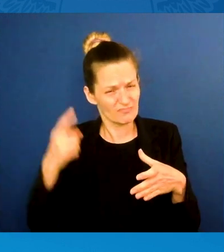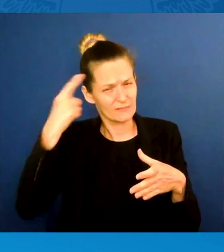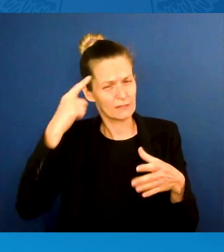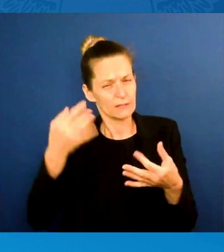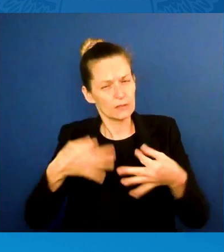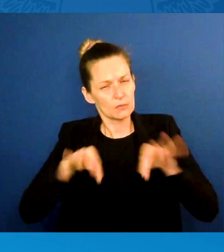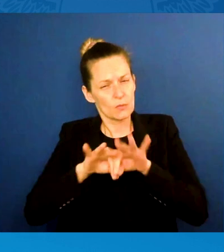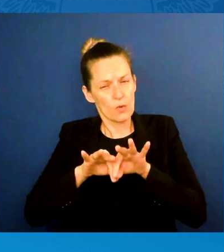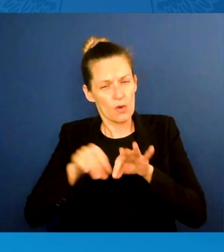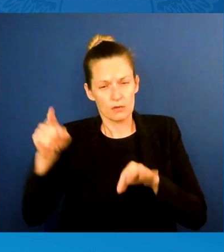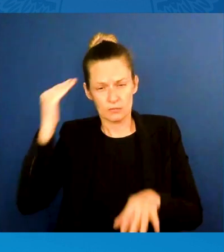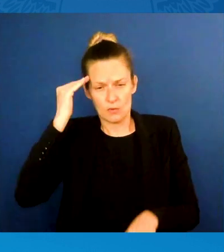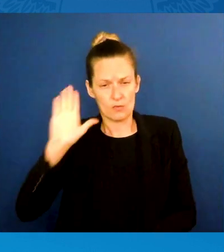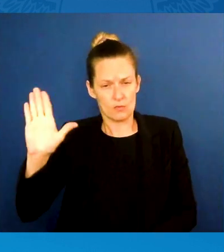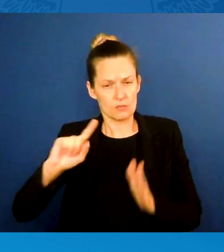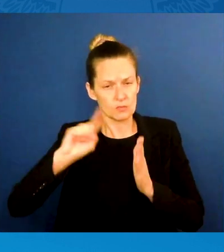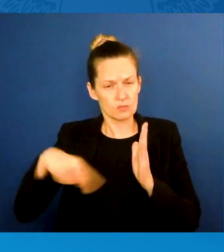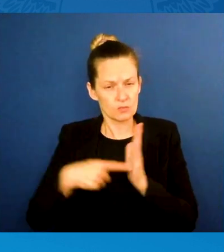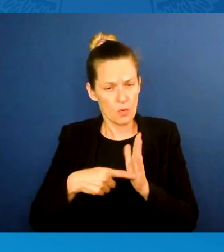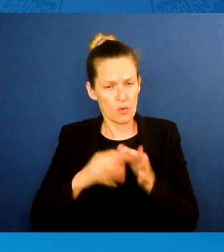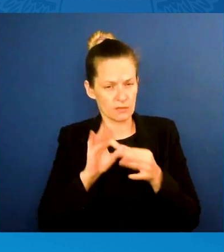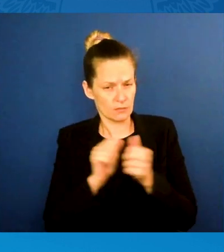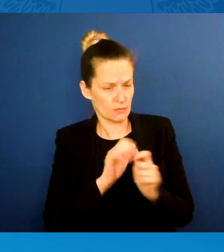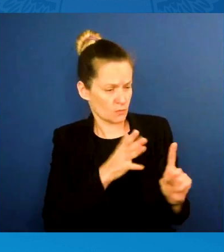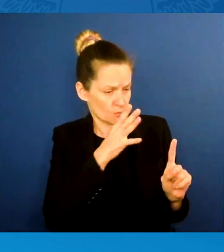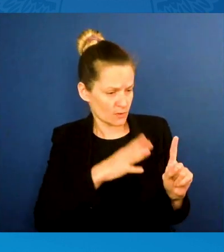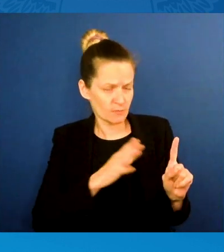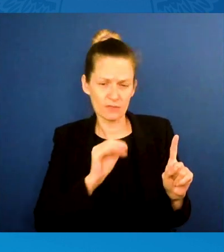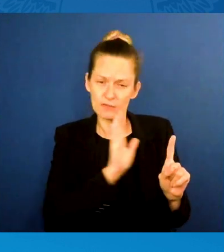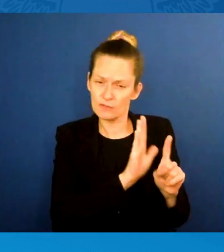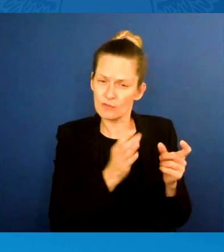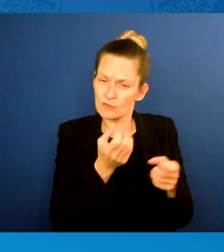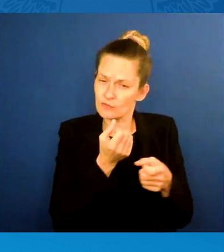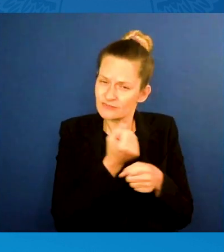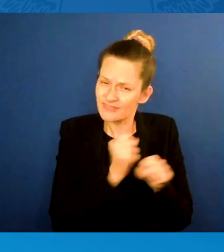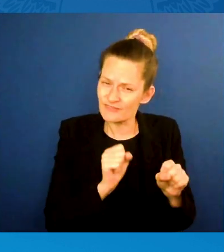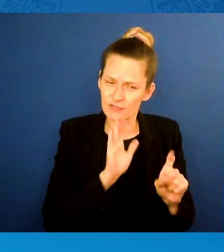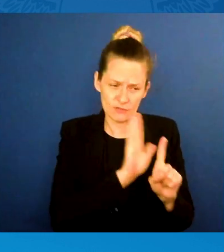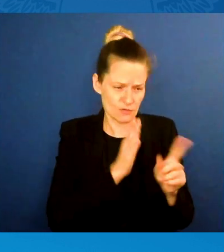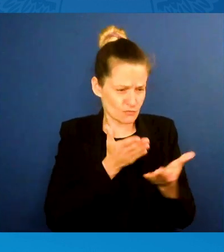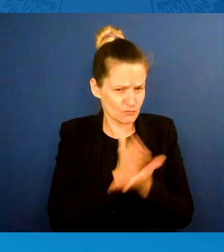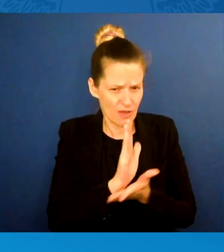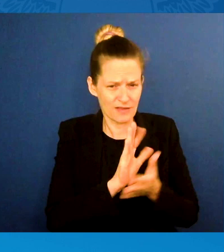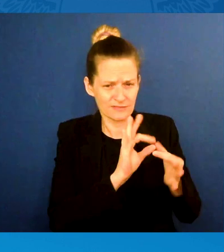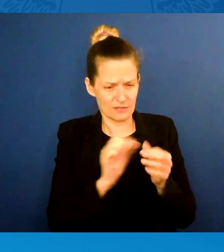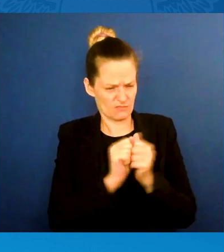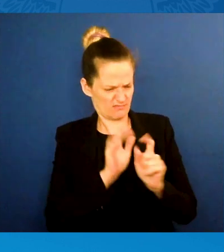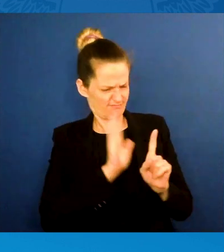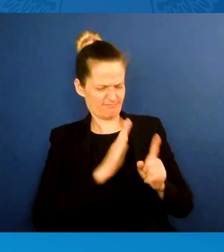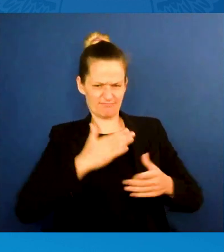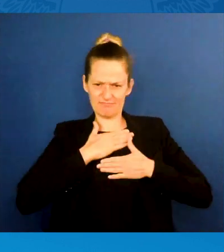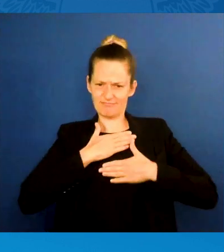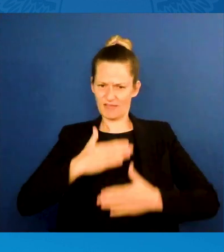and their rights to make decisions about their own bodies. As reproductive rights are being restricted around our country